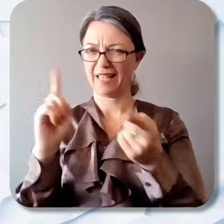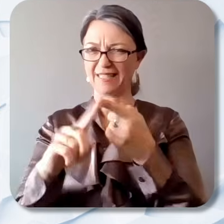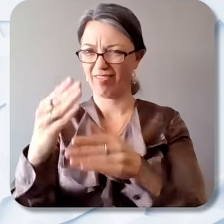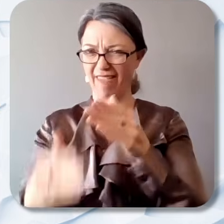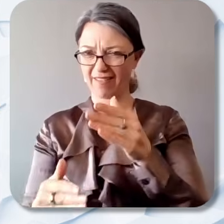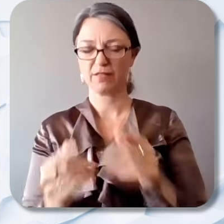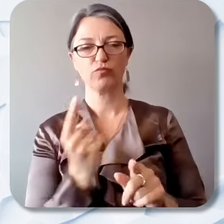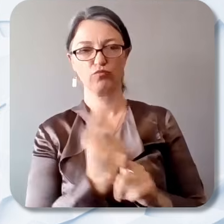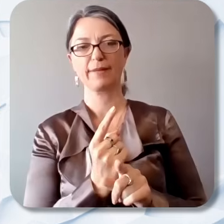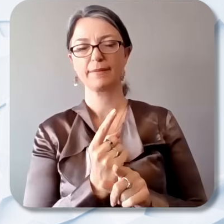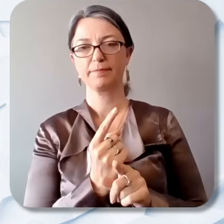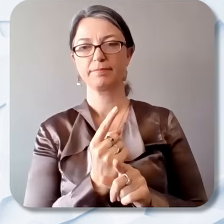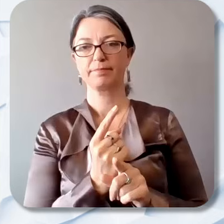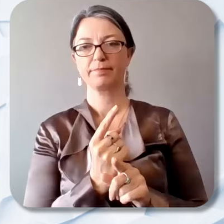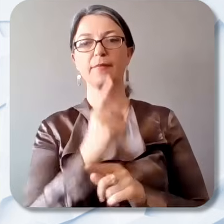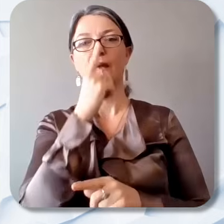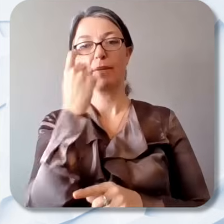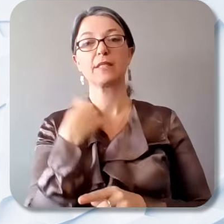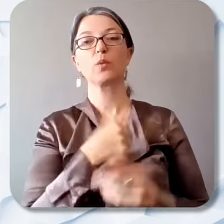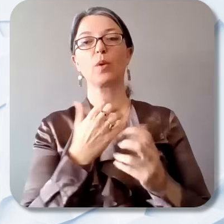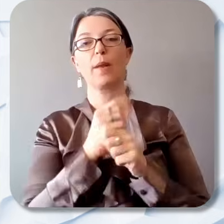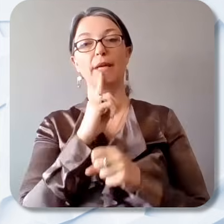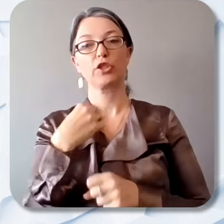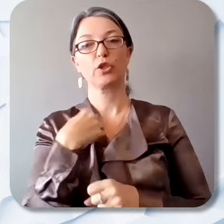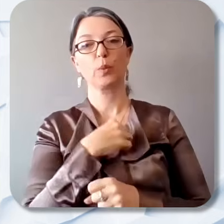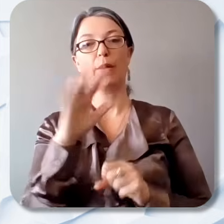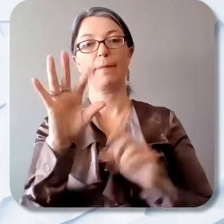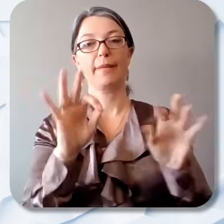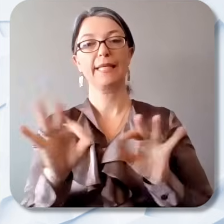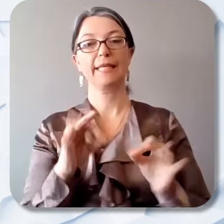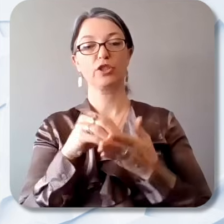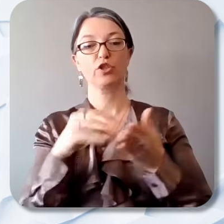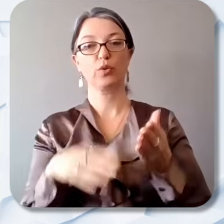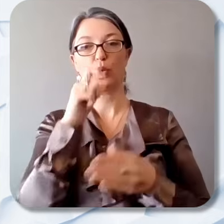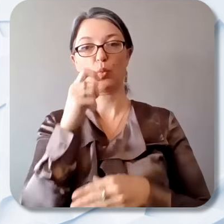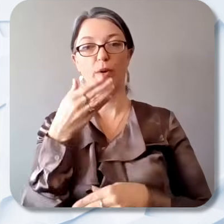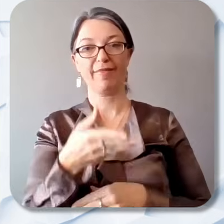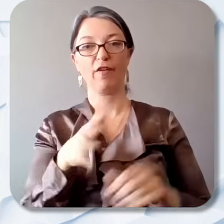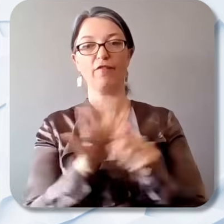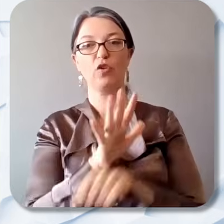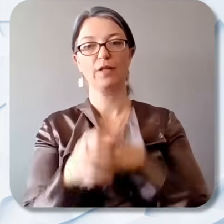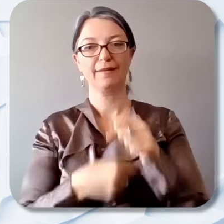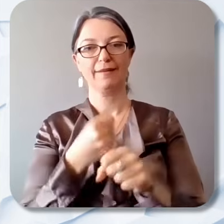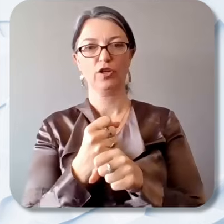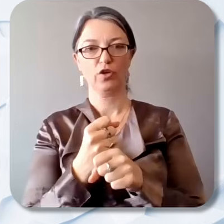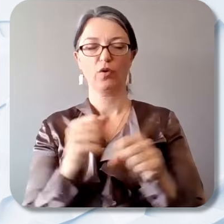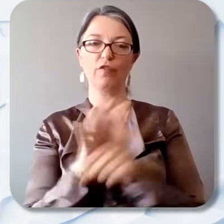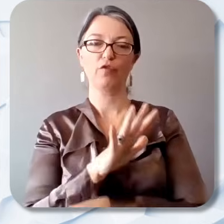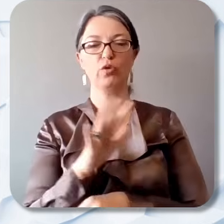Correct and that's mostly because we want to make sure that we're getting students in there who were there the entirety of the data collection period, right?